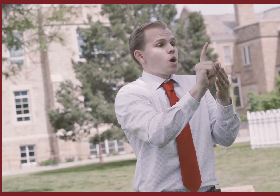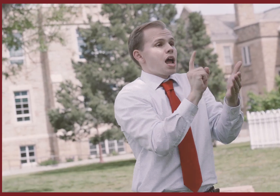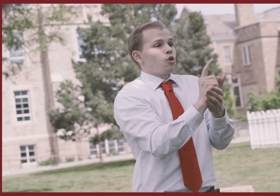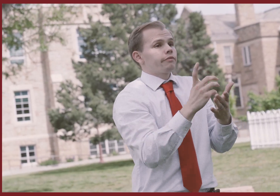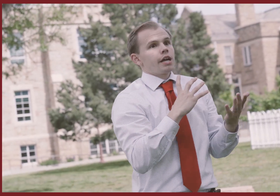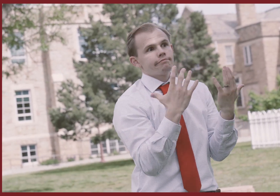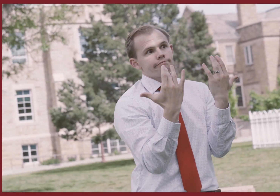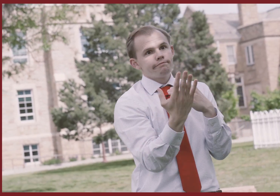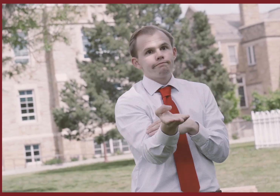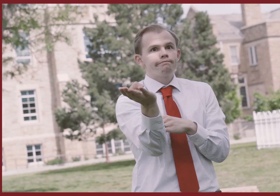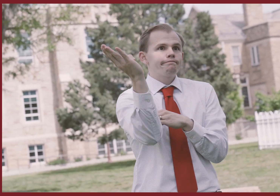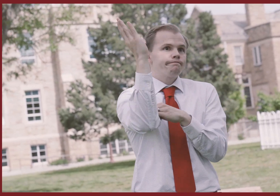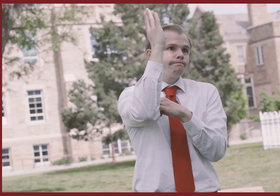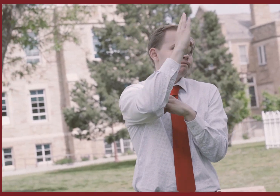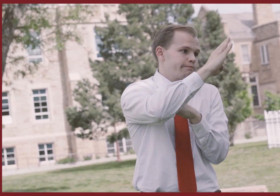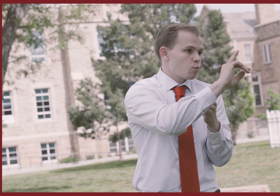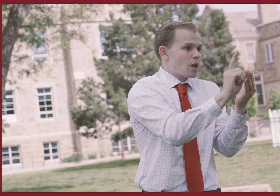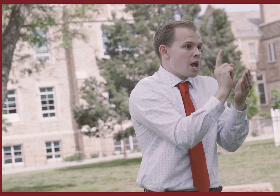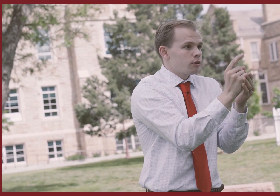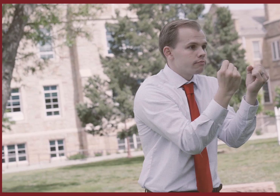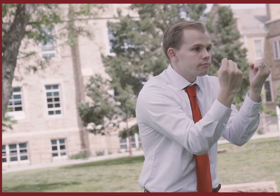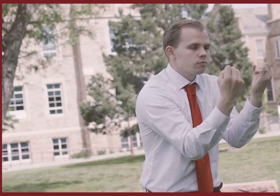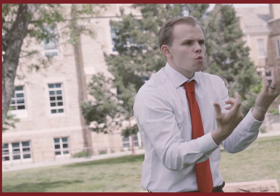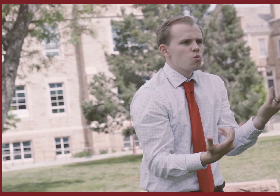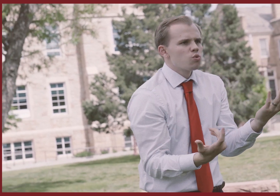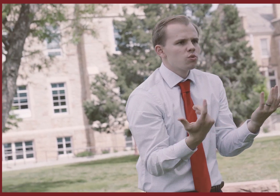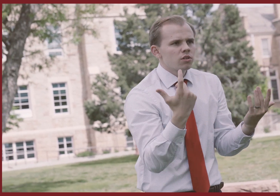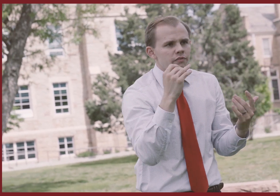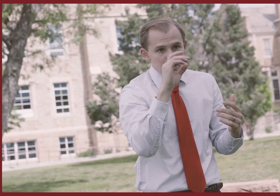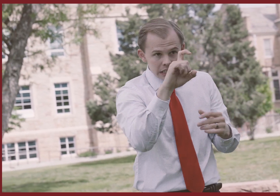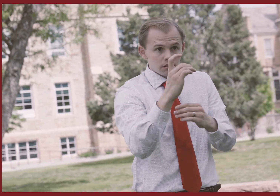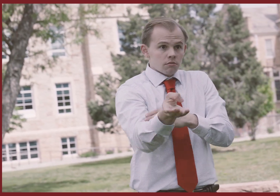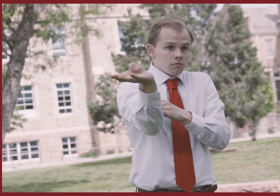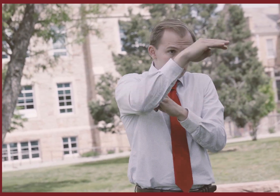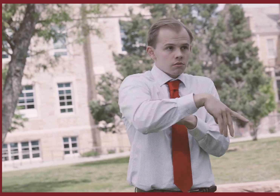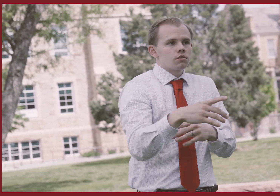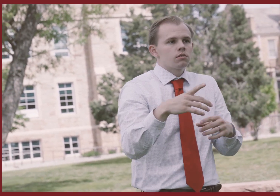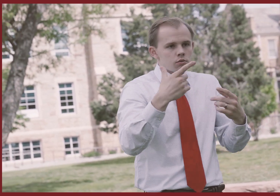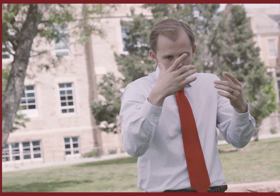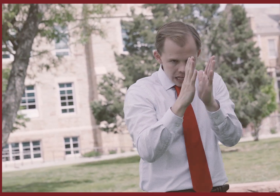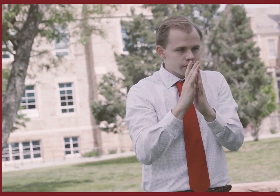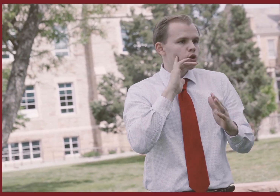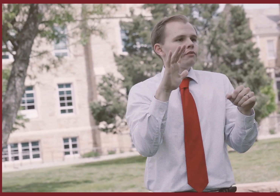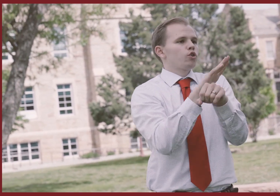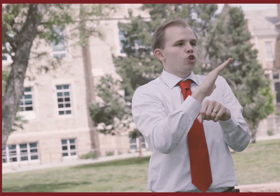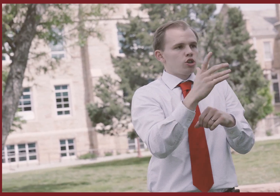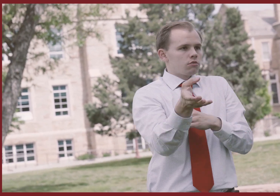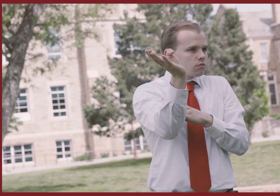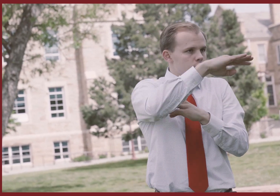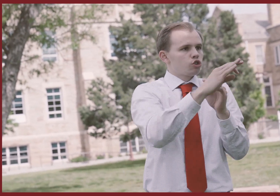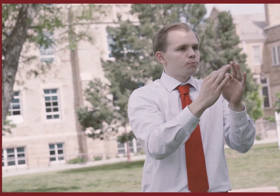only available for an hour and you've got to wait all day for that one hour. No, if you need an interpreter all day you should request an all-day interpreter.